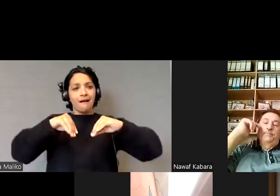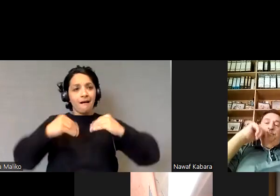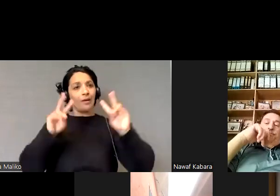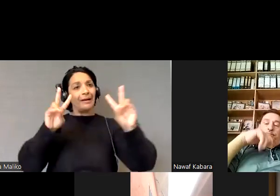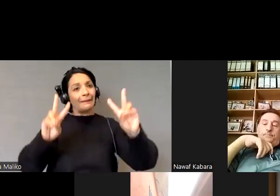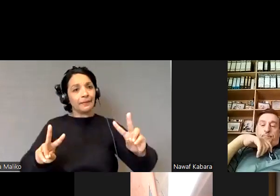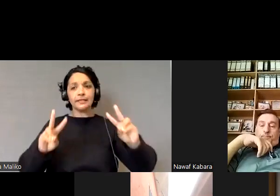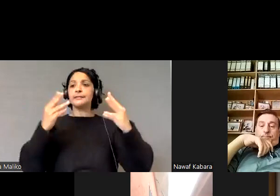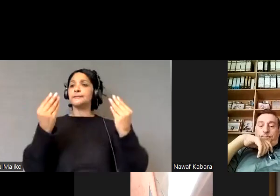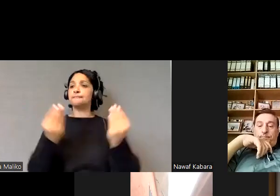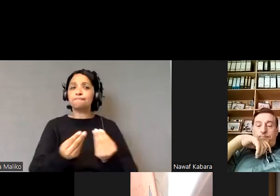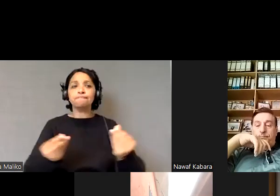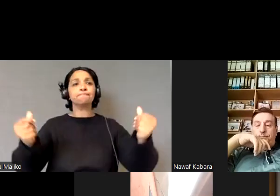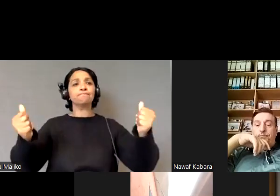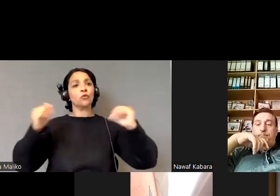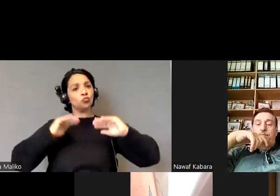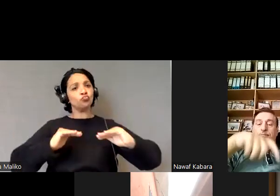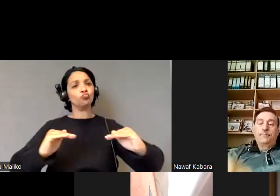reconstruction and peace building.